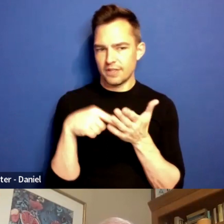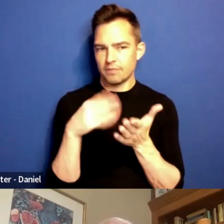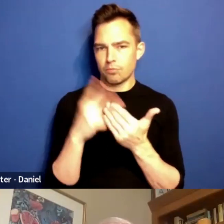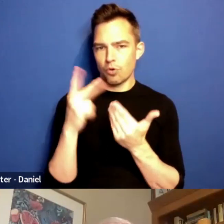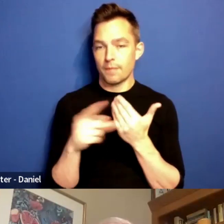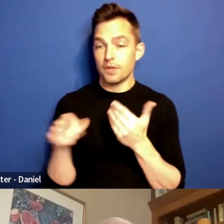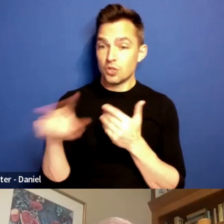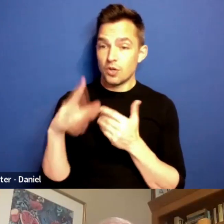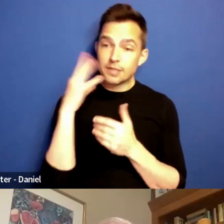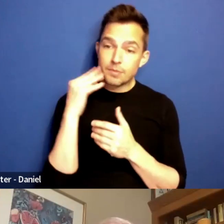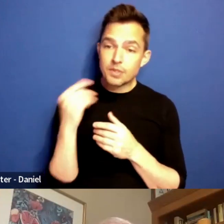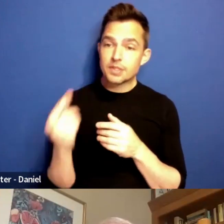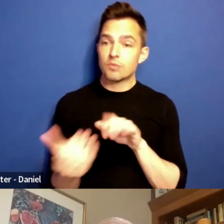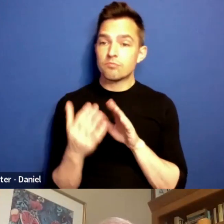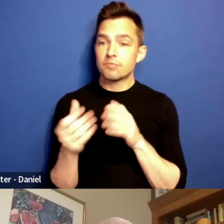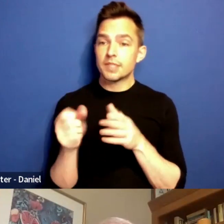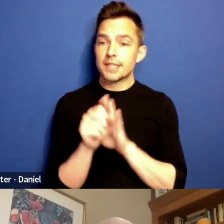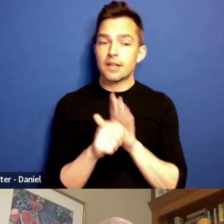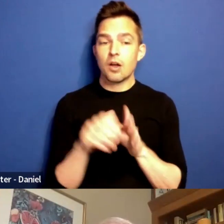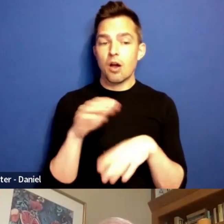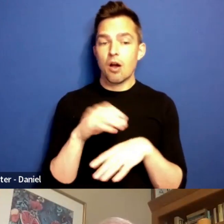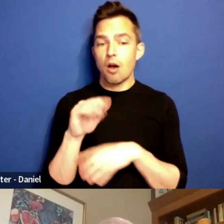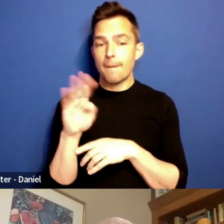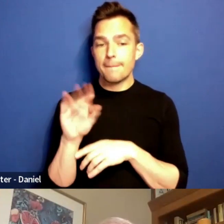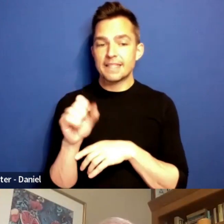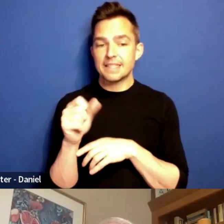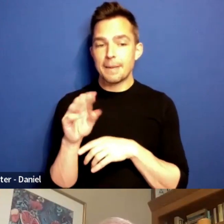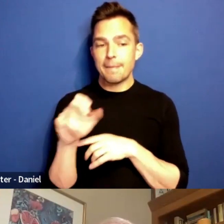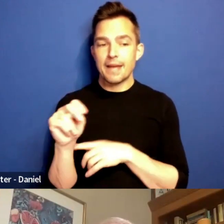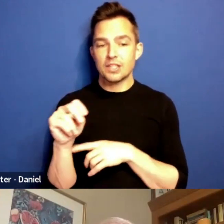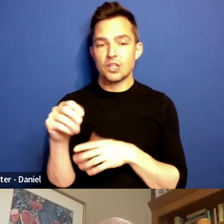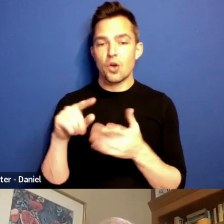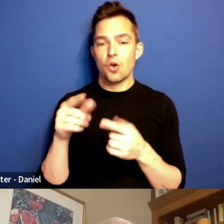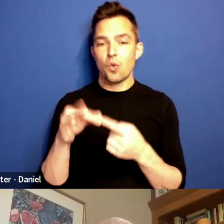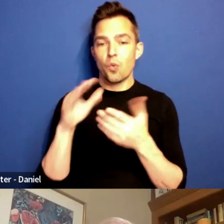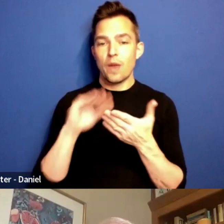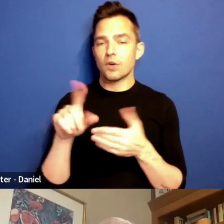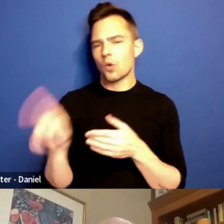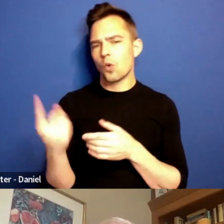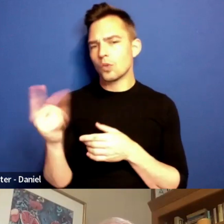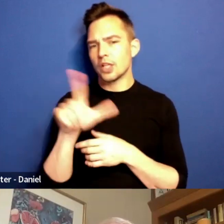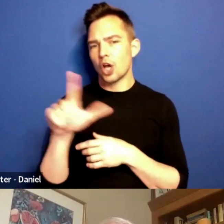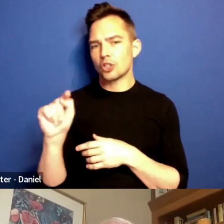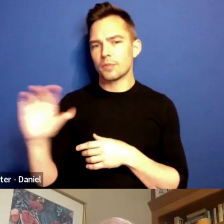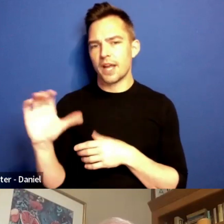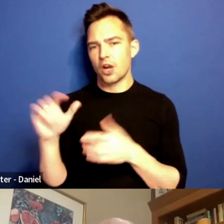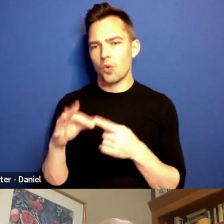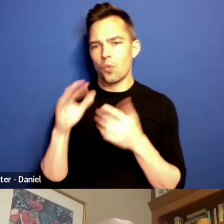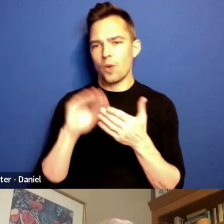facility on behalf of the brain injury waivers, or only Long Term Care waivers? And then they went on to say in Vermont,